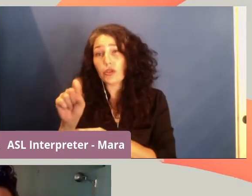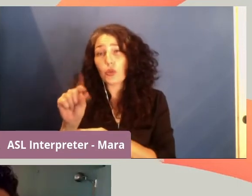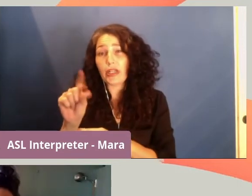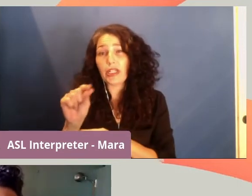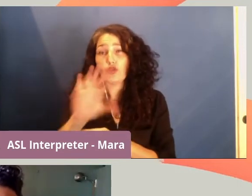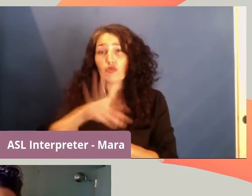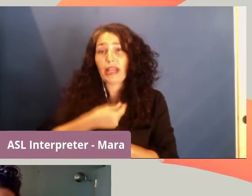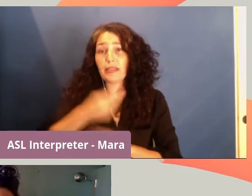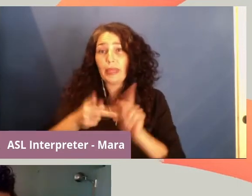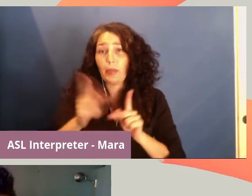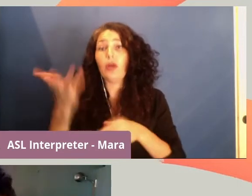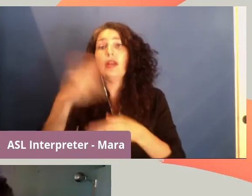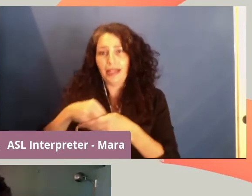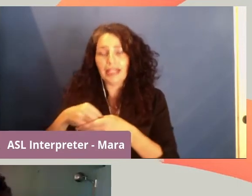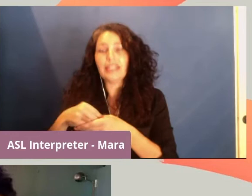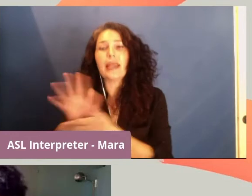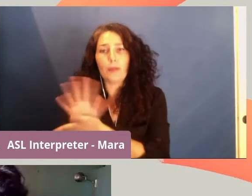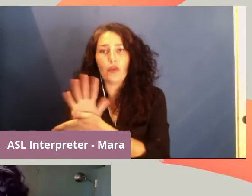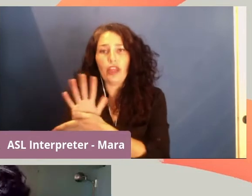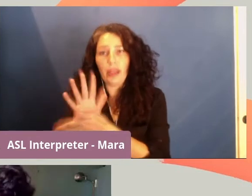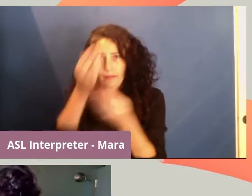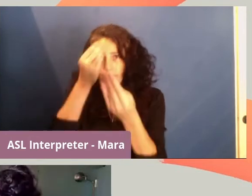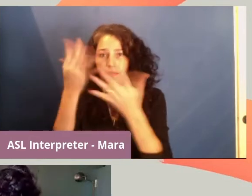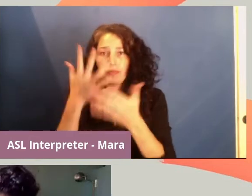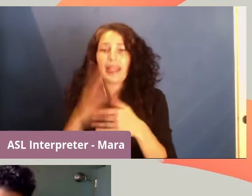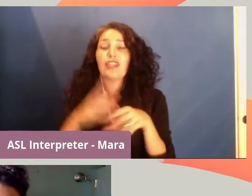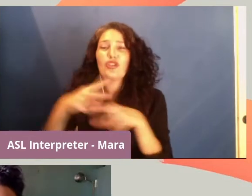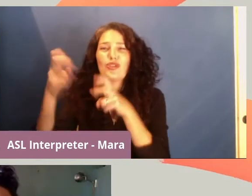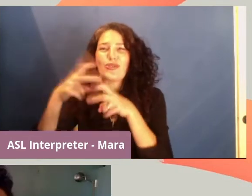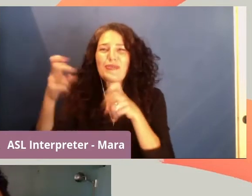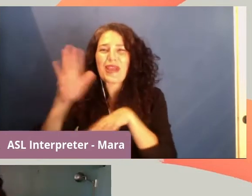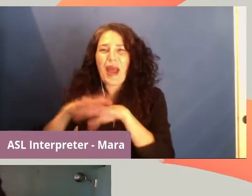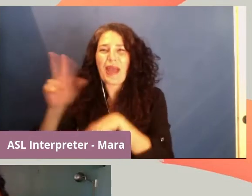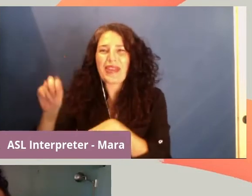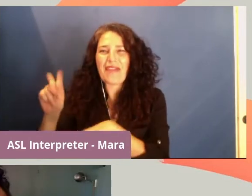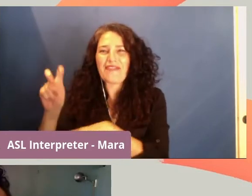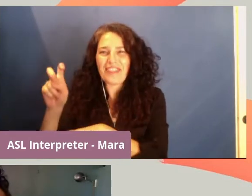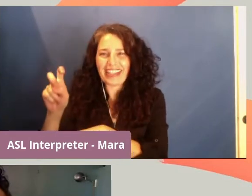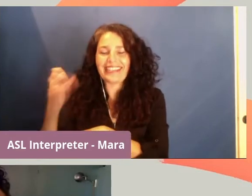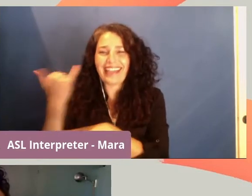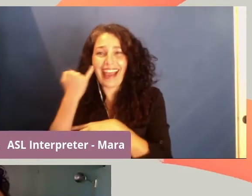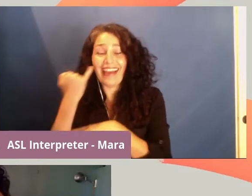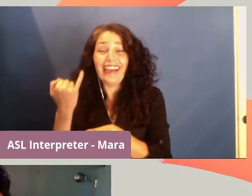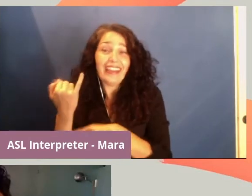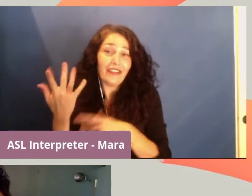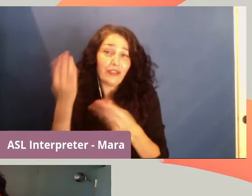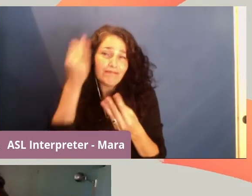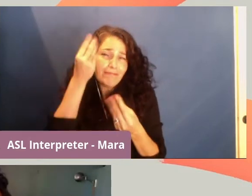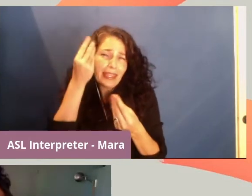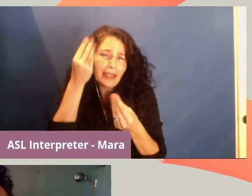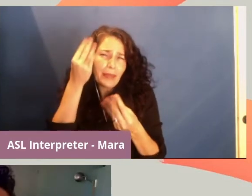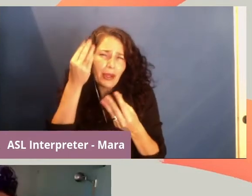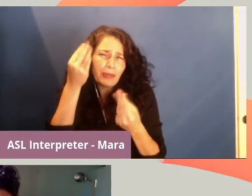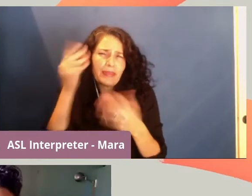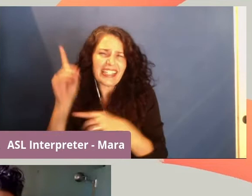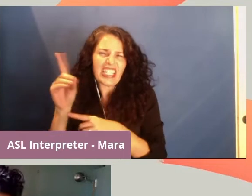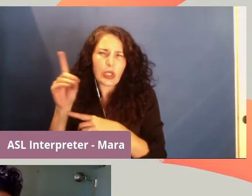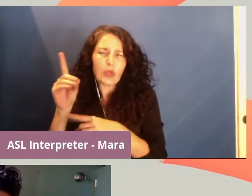And I've been reminded to let you all know that it is streaming on Netflix. Anyway, I started to think about "Disclosure" shortly after Laverne Cox